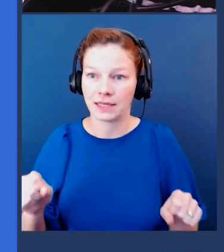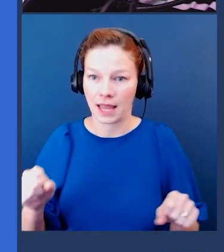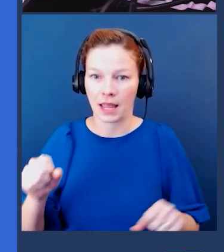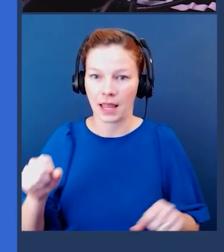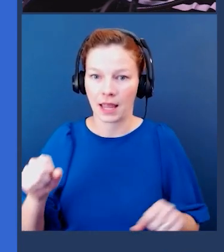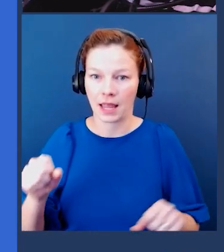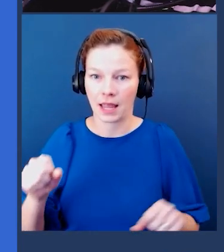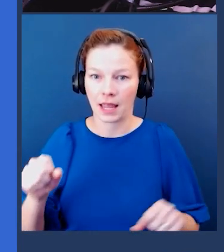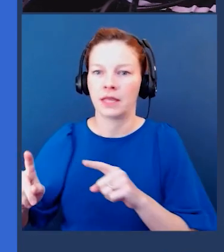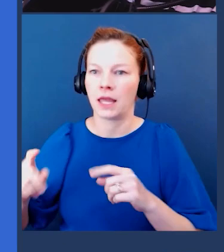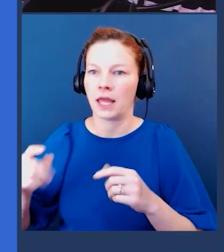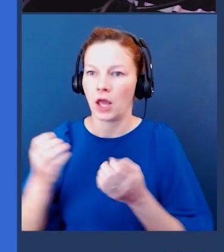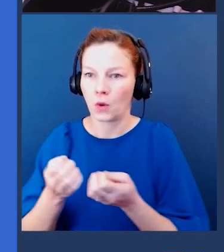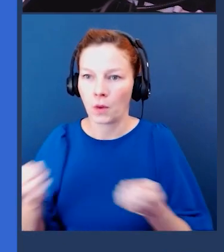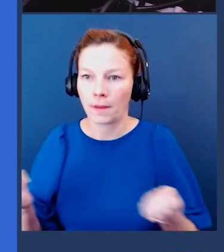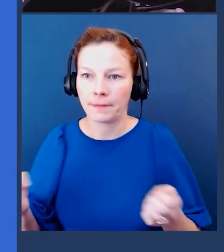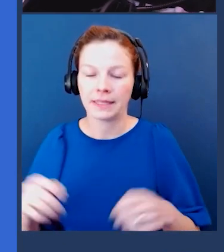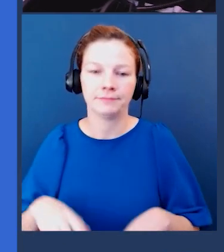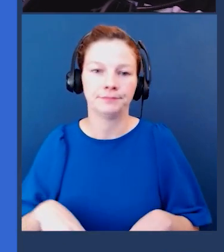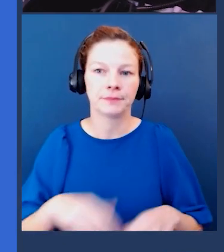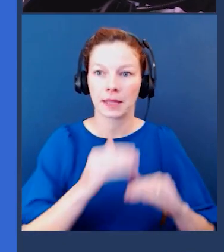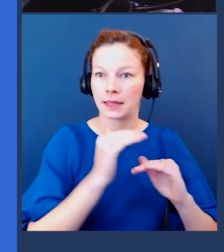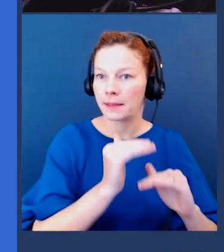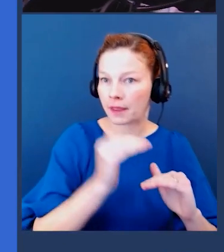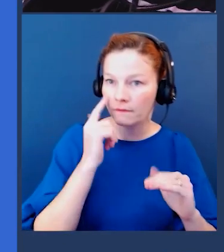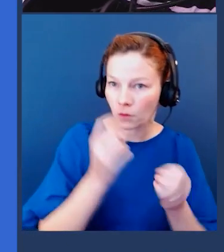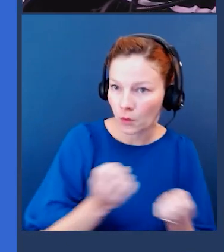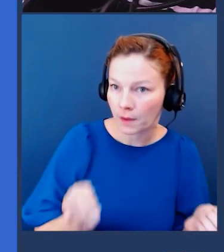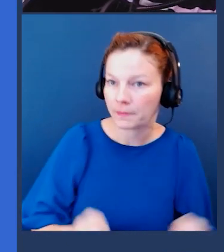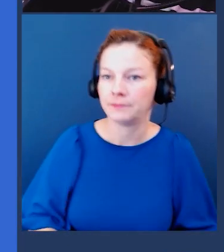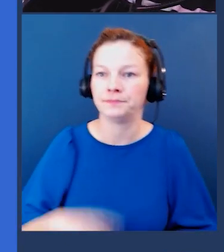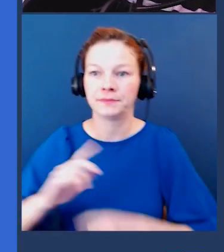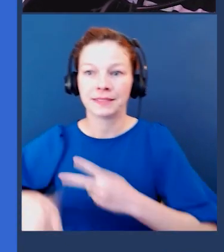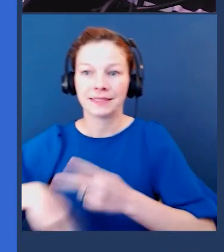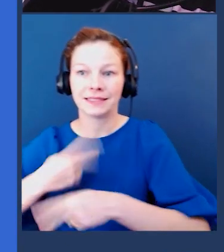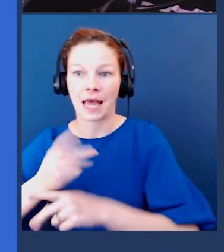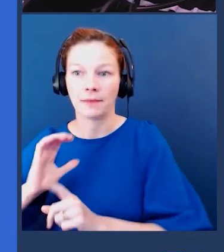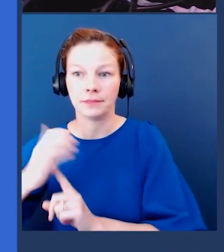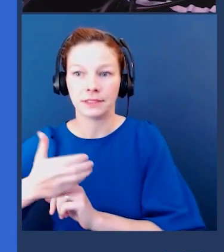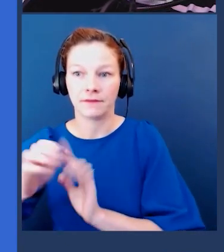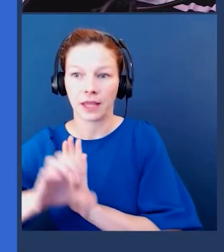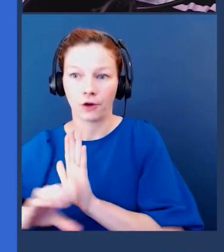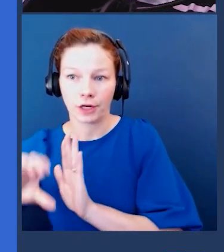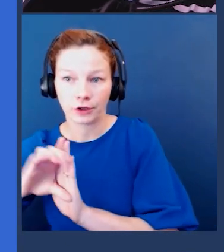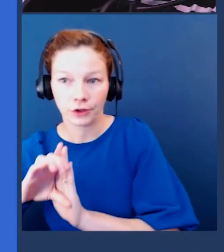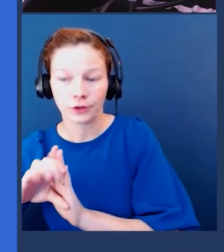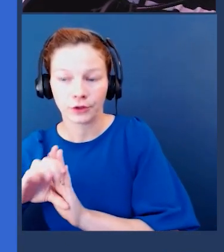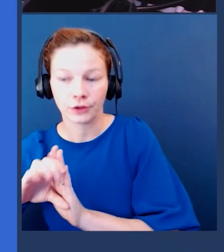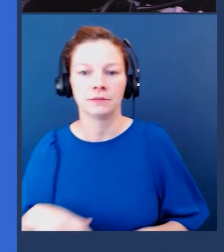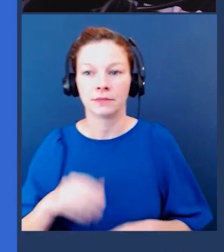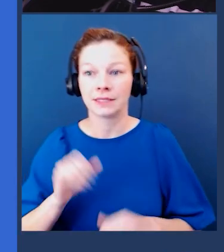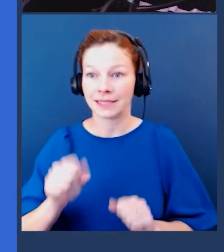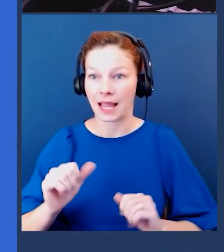limitation between equipment and type of characters being able to level up your character's item, et cetera.